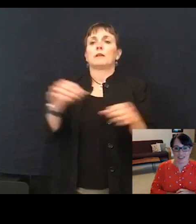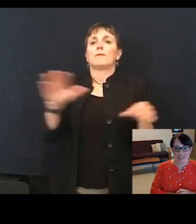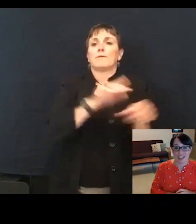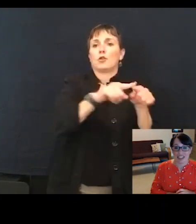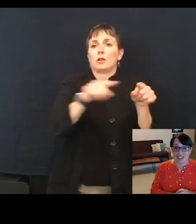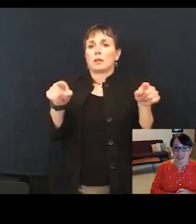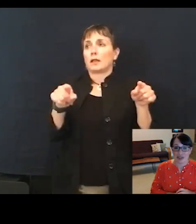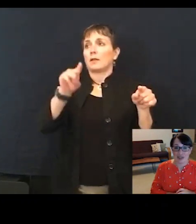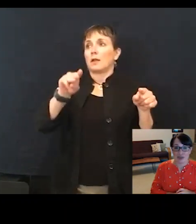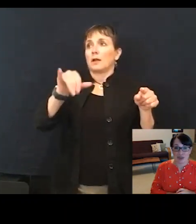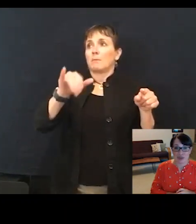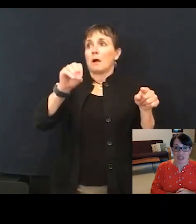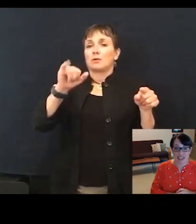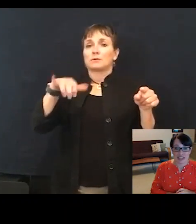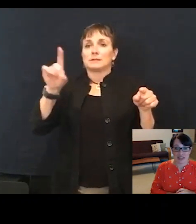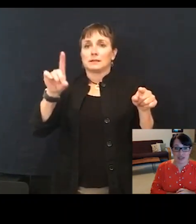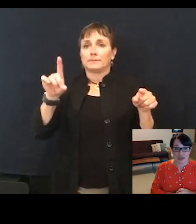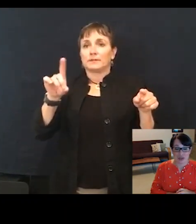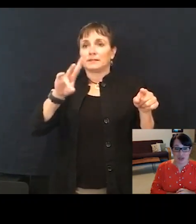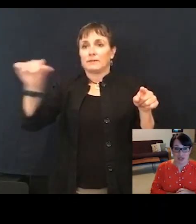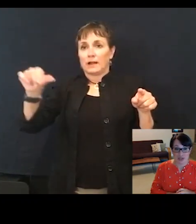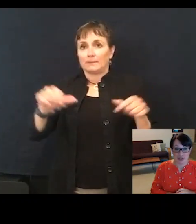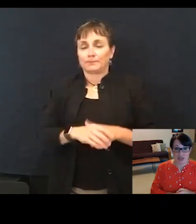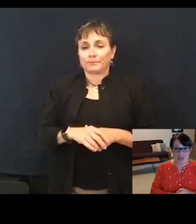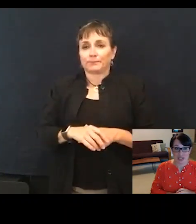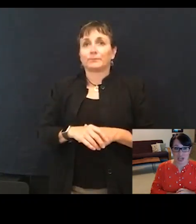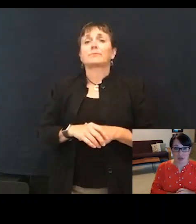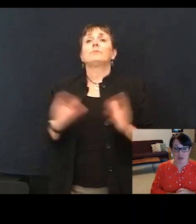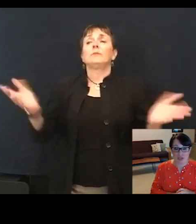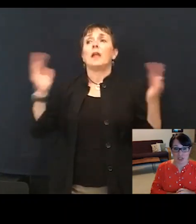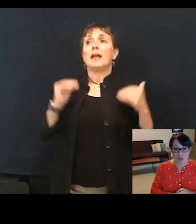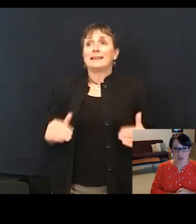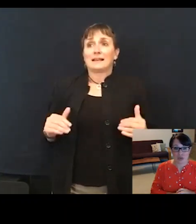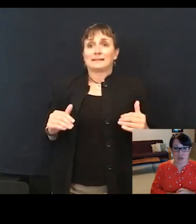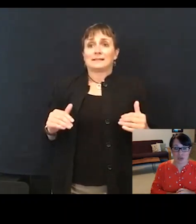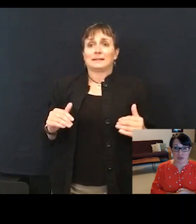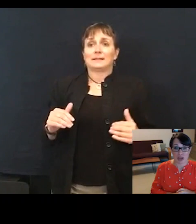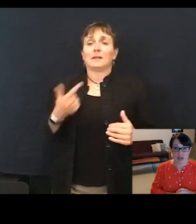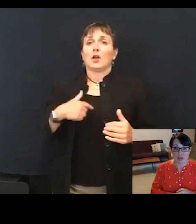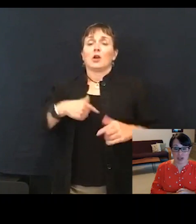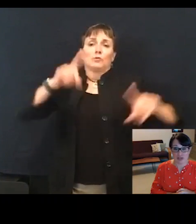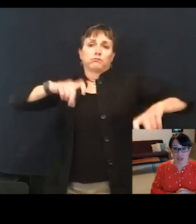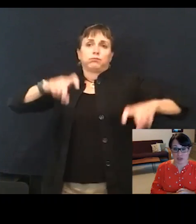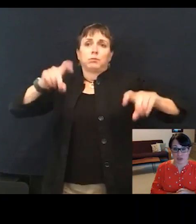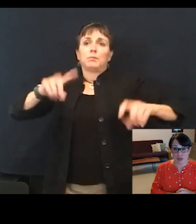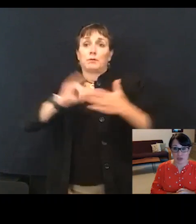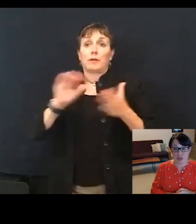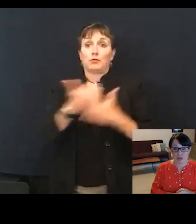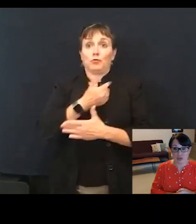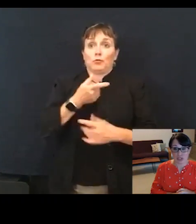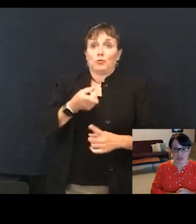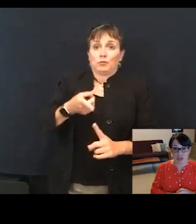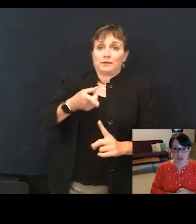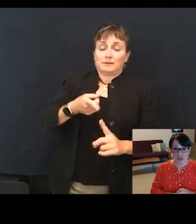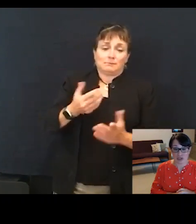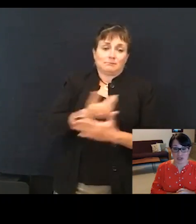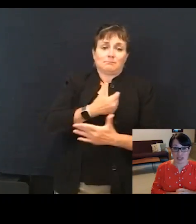The next thing we did was we tested this new construct, this hybrid V2 codon modified V2 dual vector constructs